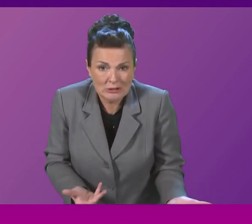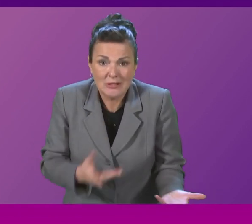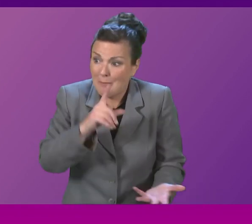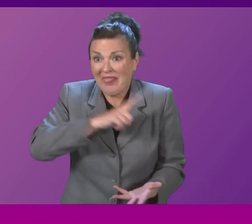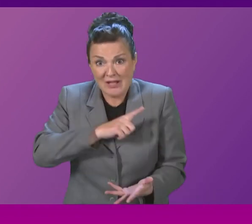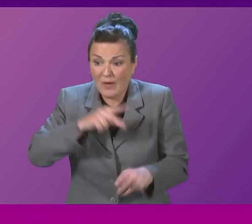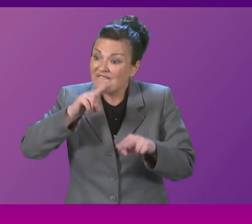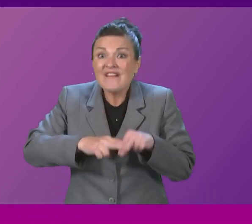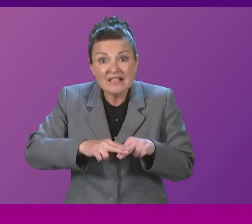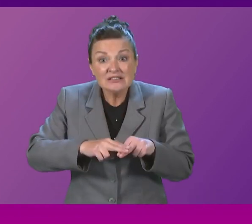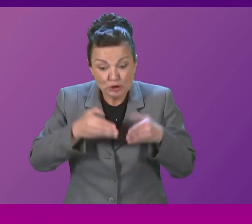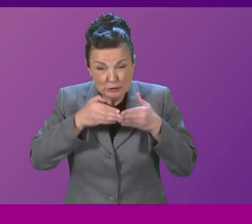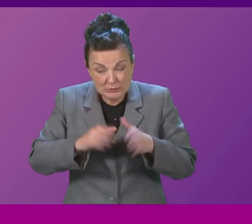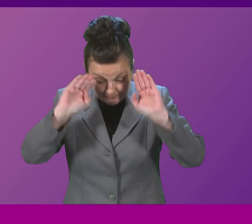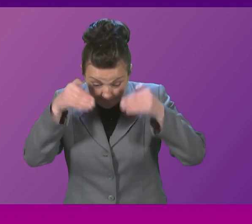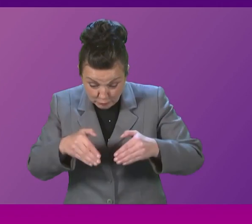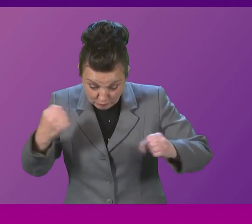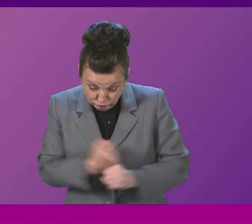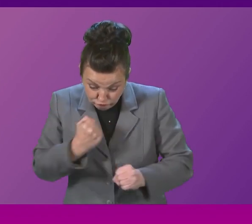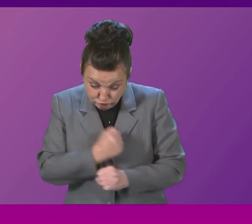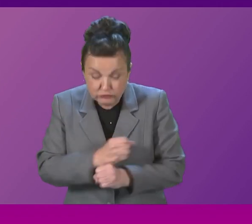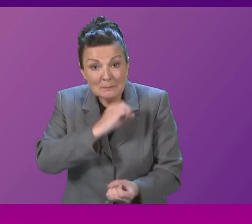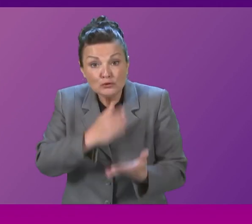is putting so much focus on delivering the ferries.